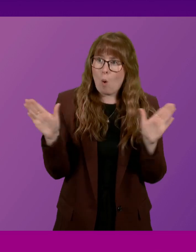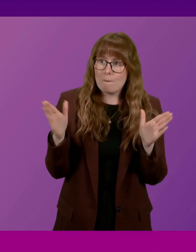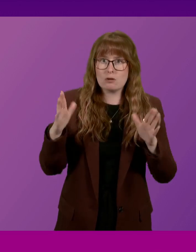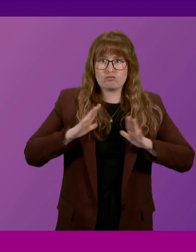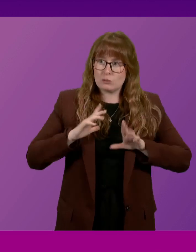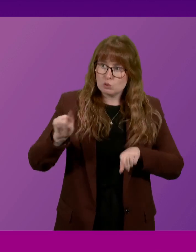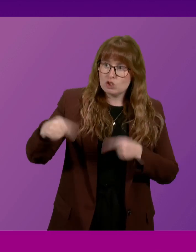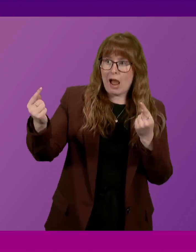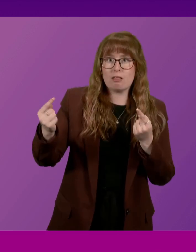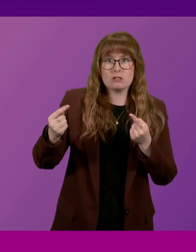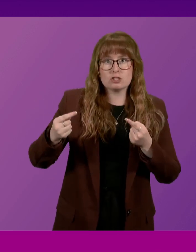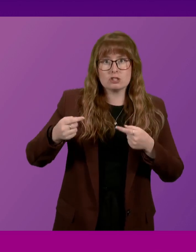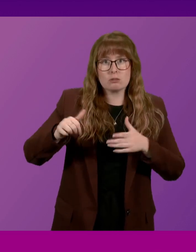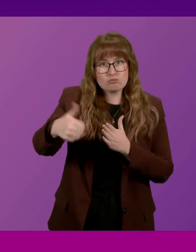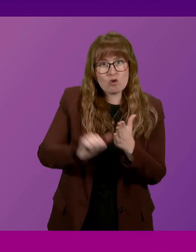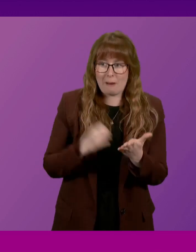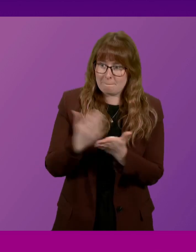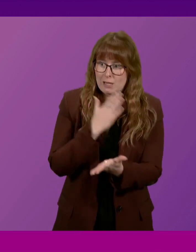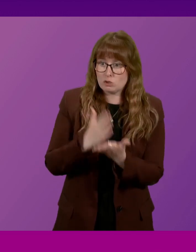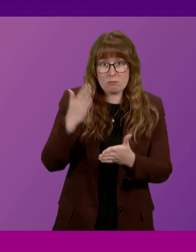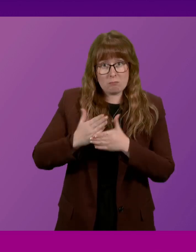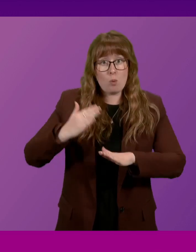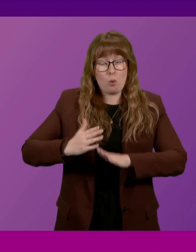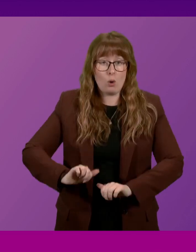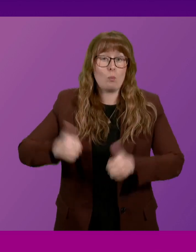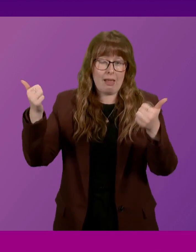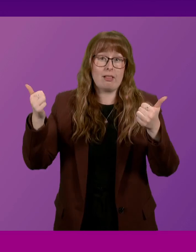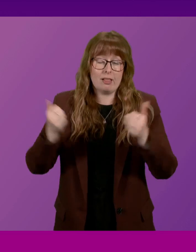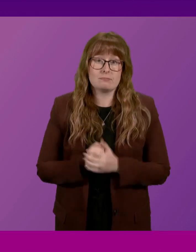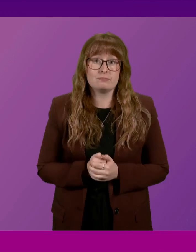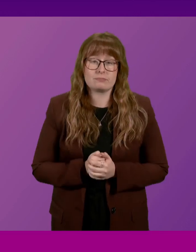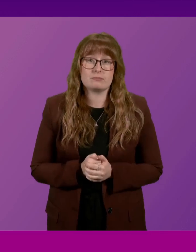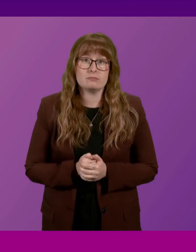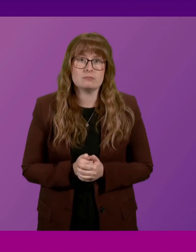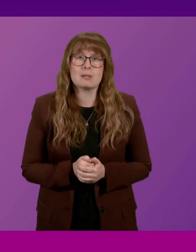content of those programmes, to ensure that they are effective. As I have referred to,